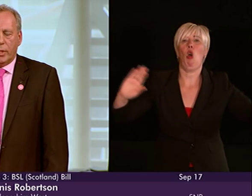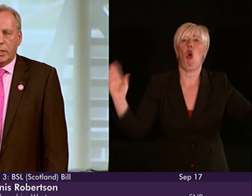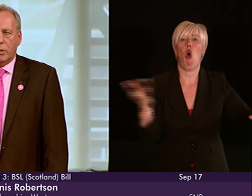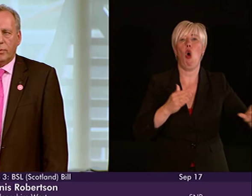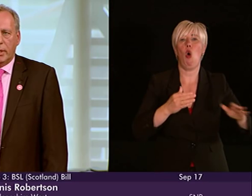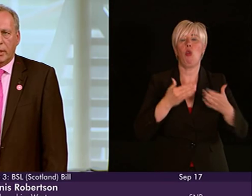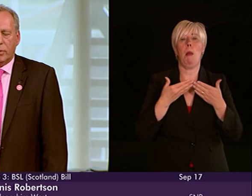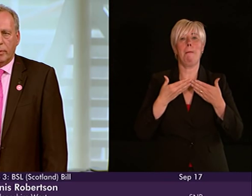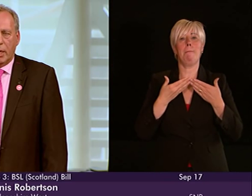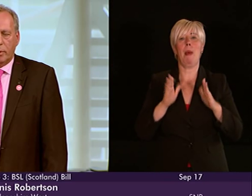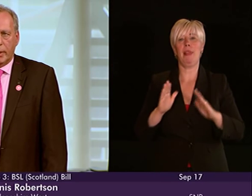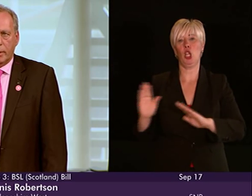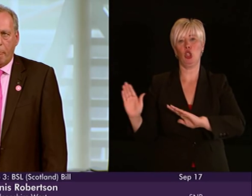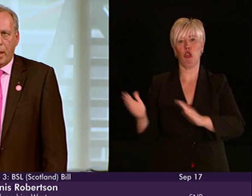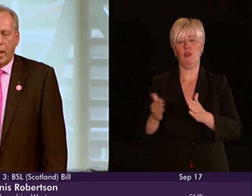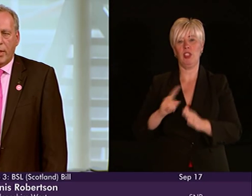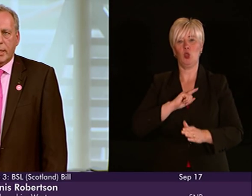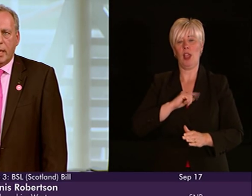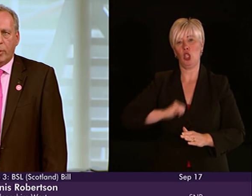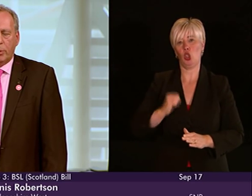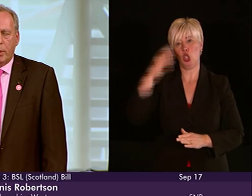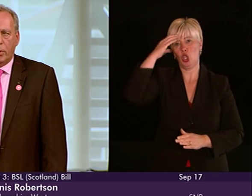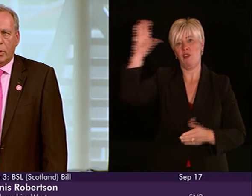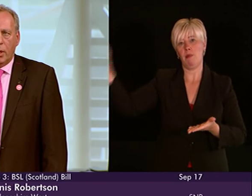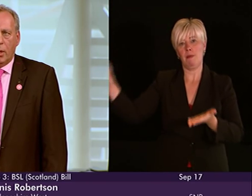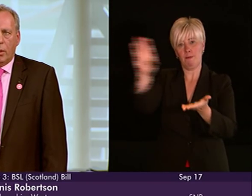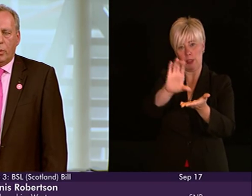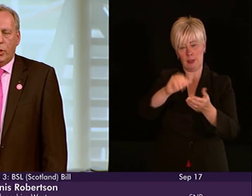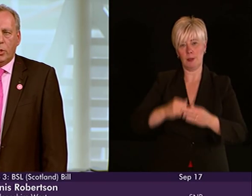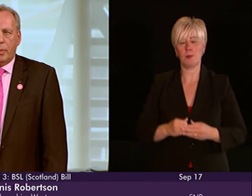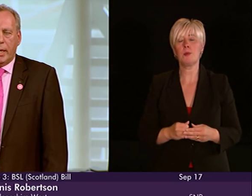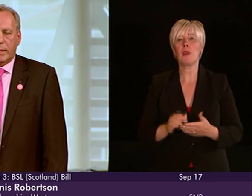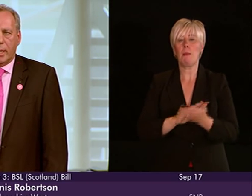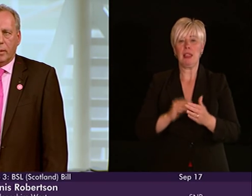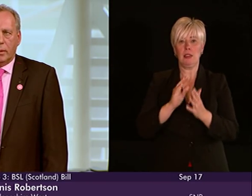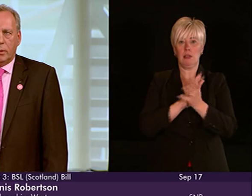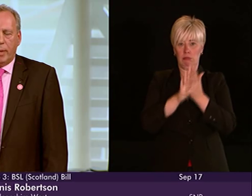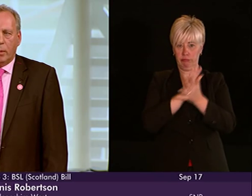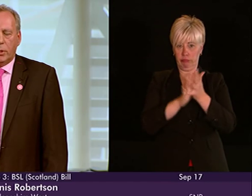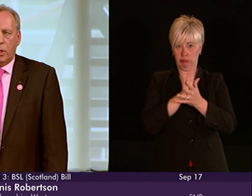with additional funding from the Government. It enables people who use BSL to be able to